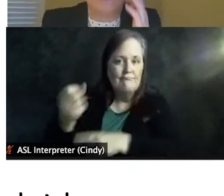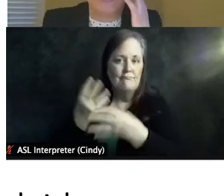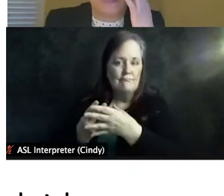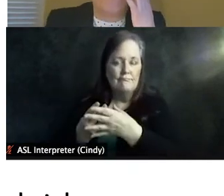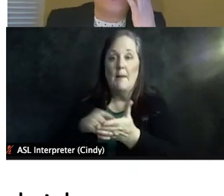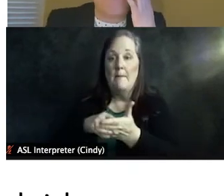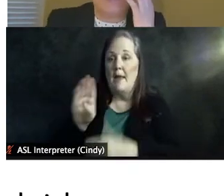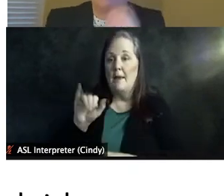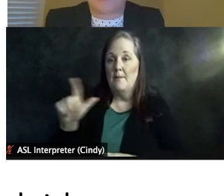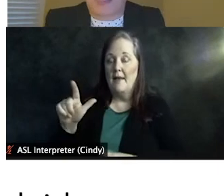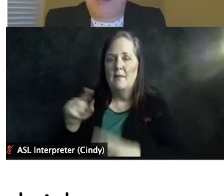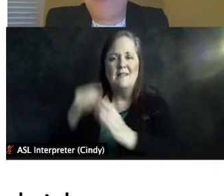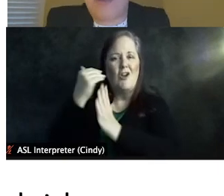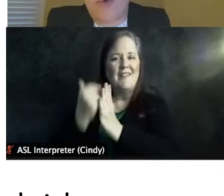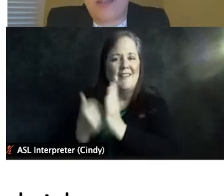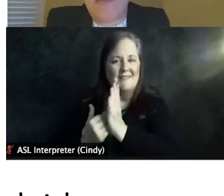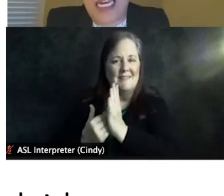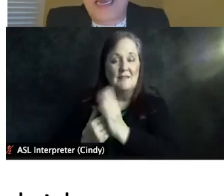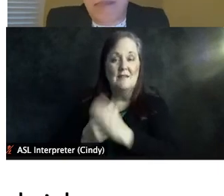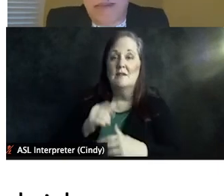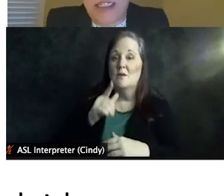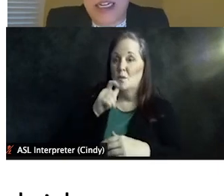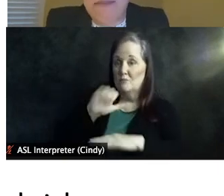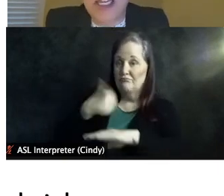It would depend on how it was being implemented.